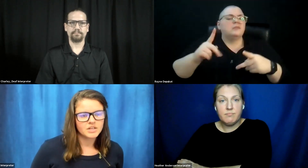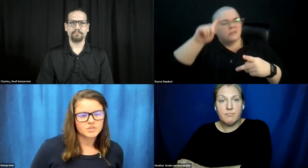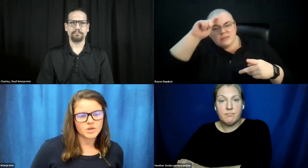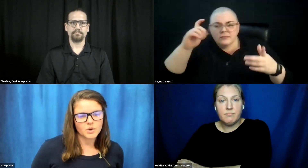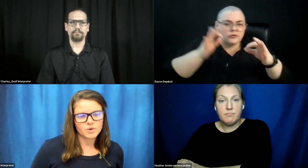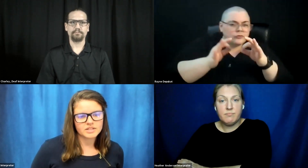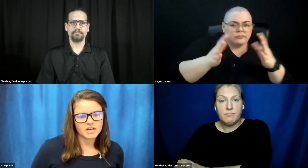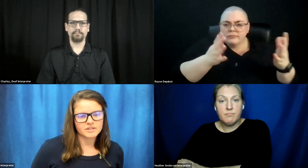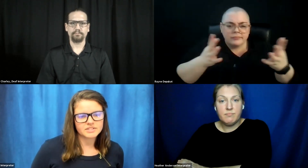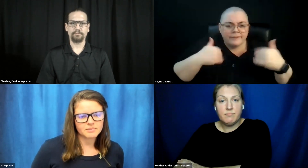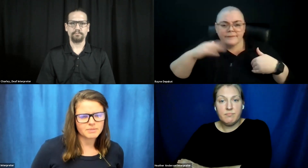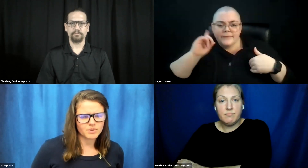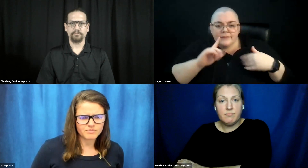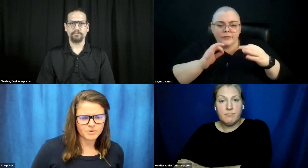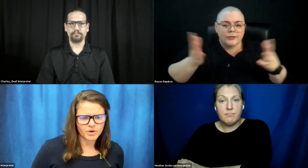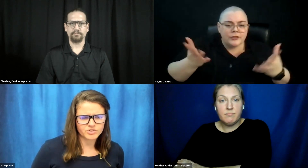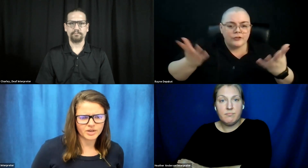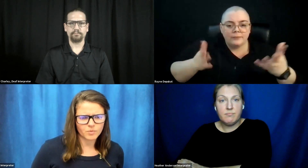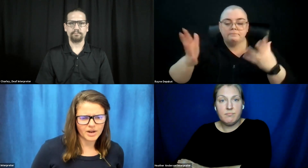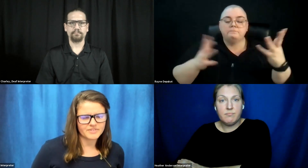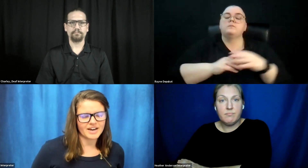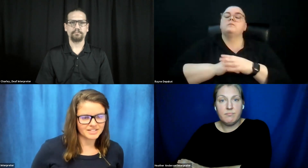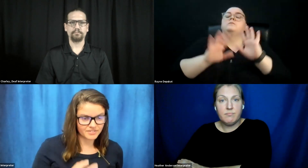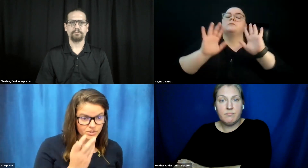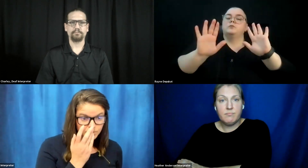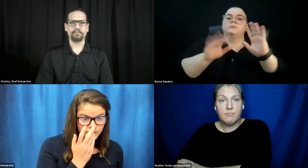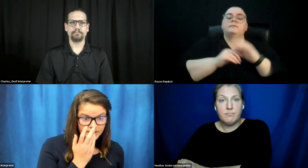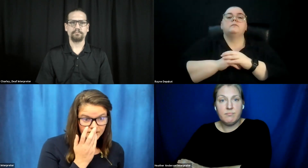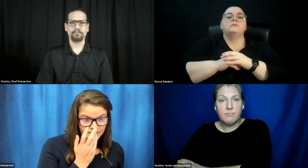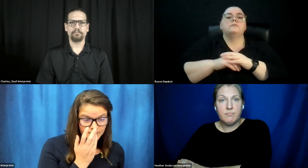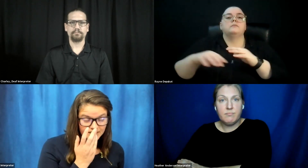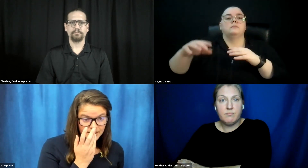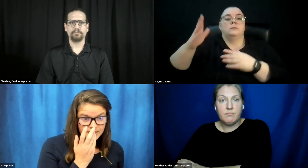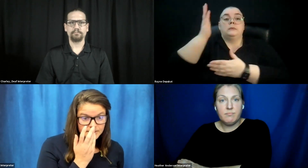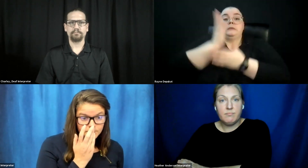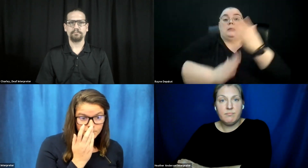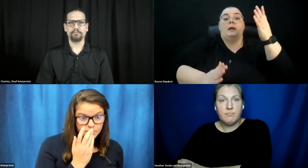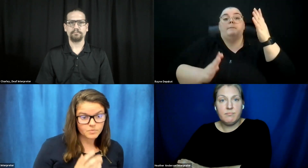So some people have been wondering why we've had a Deaf Interpreter hear their meeting.